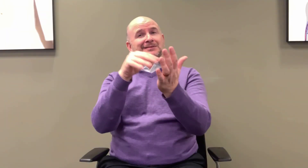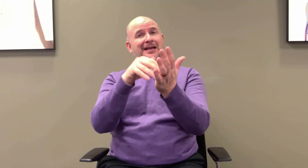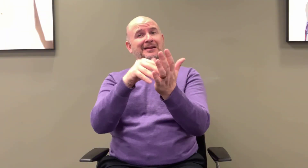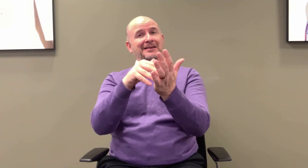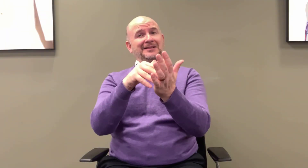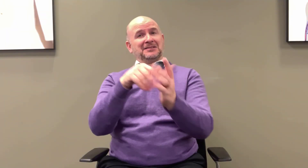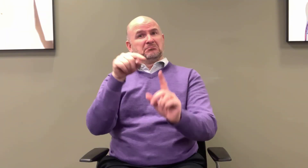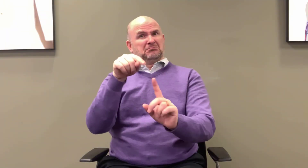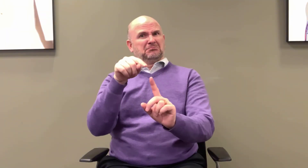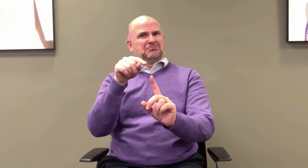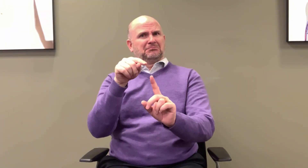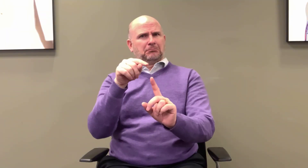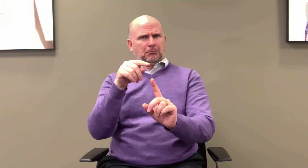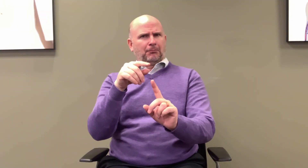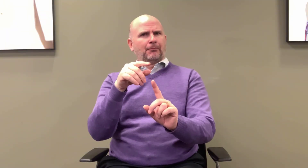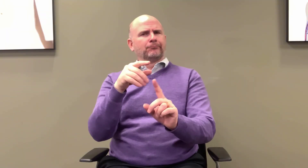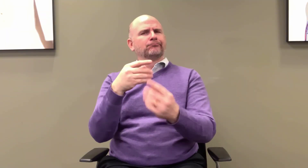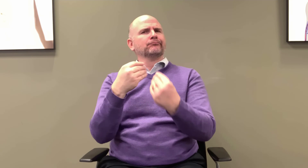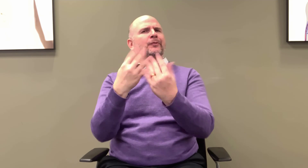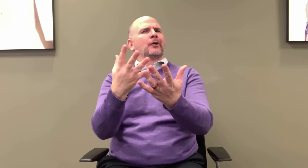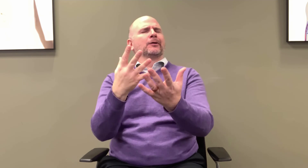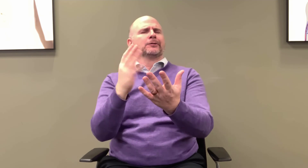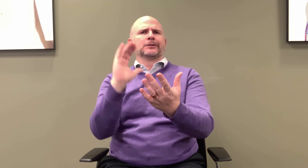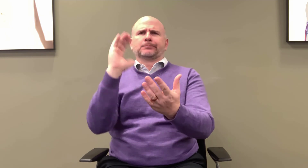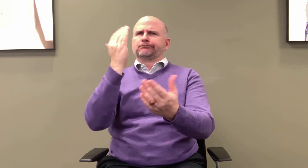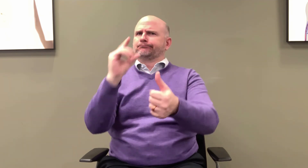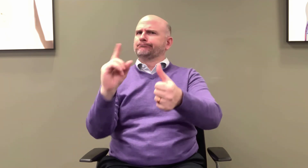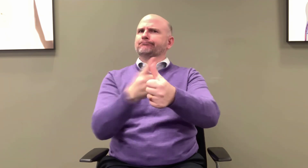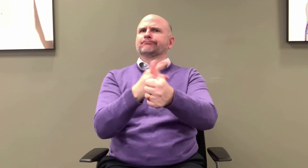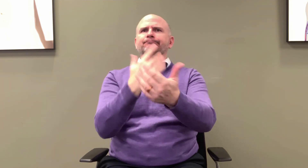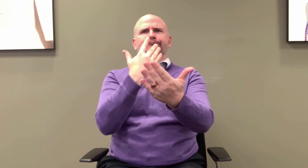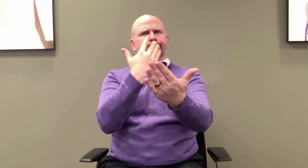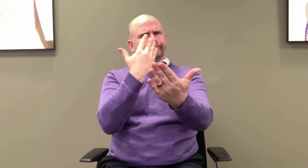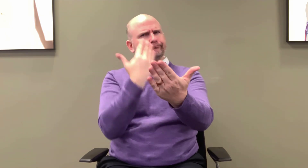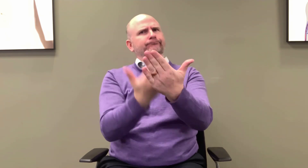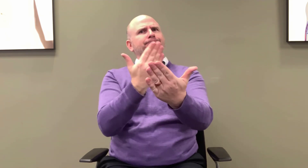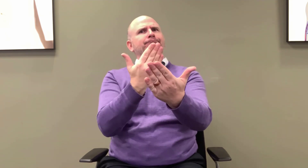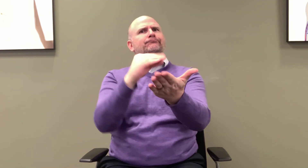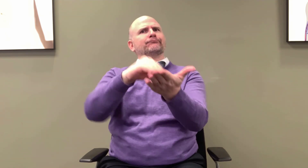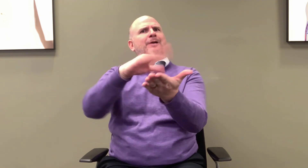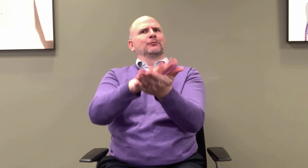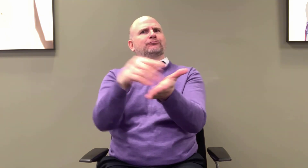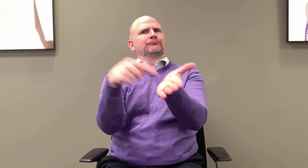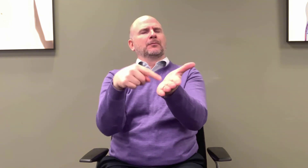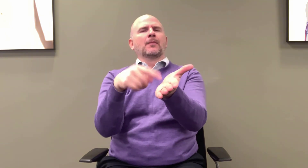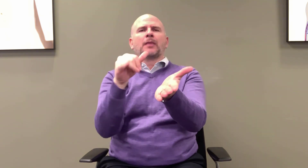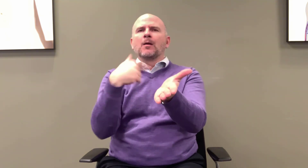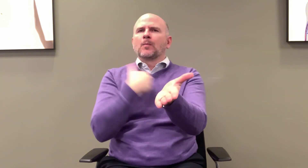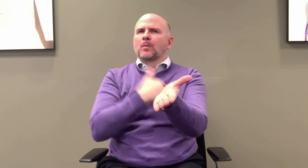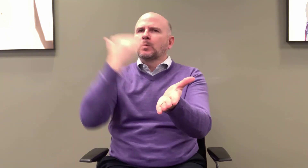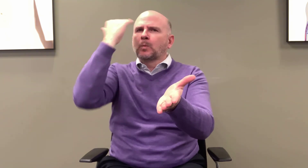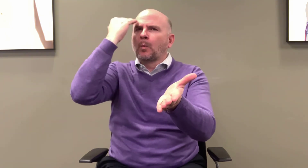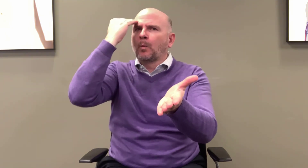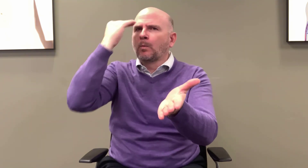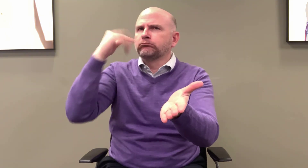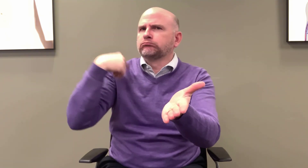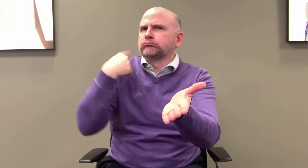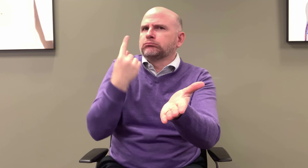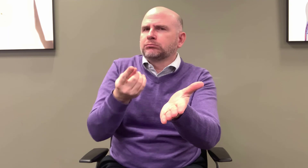Our study provides the first apparent verification, to our knowledge, of the